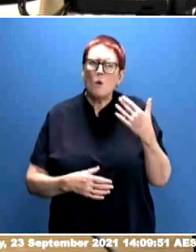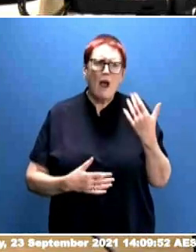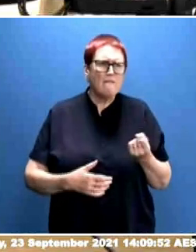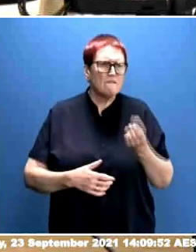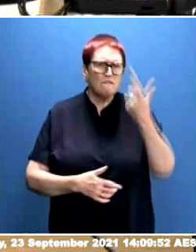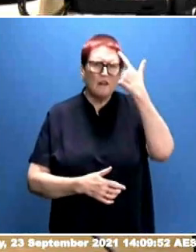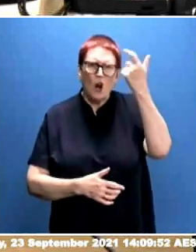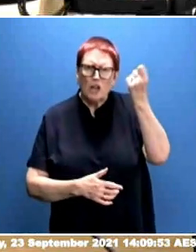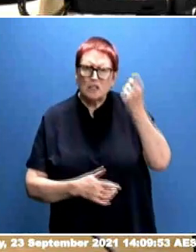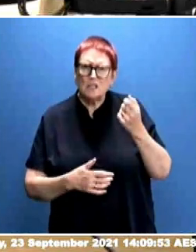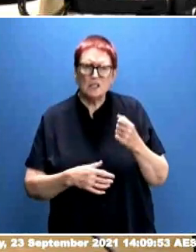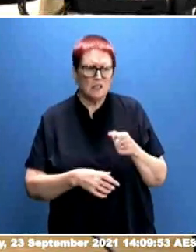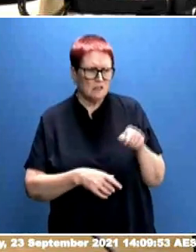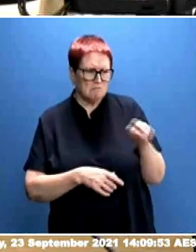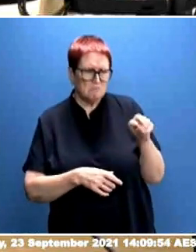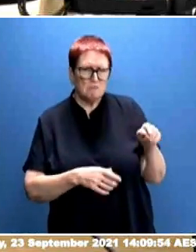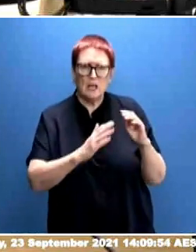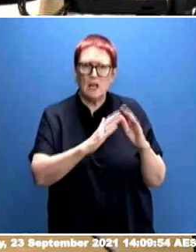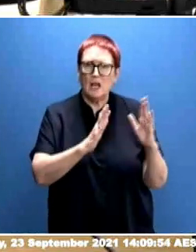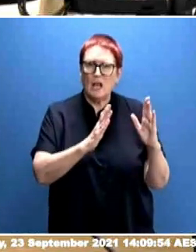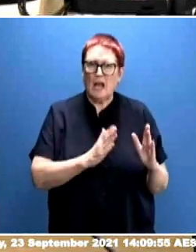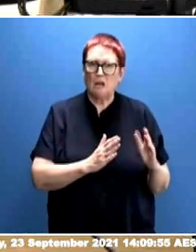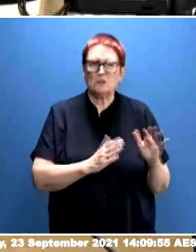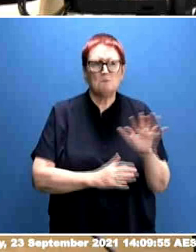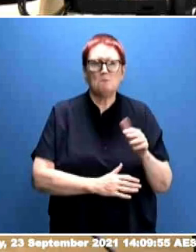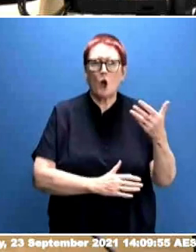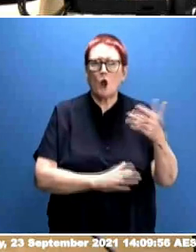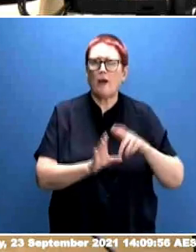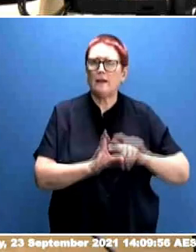use the facility some nine years ago.